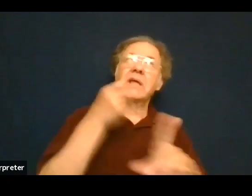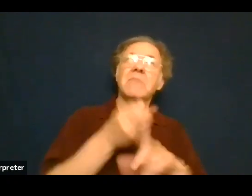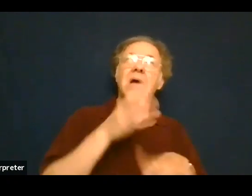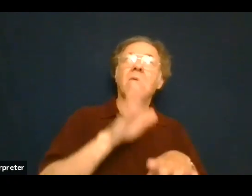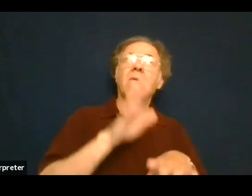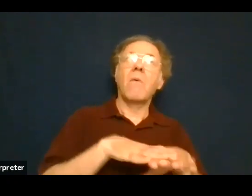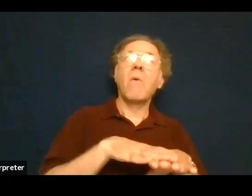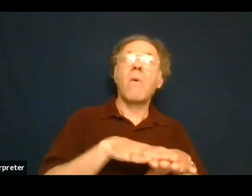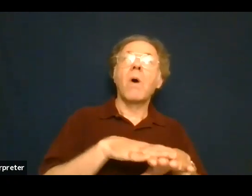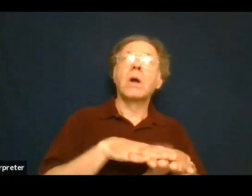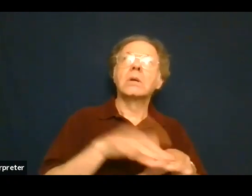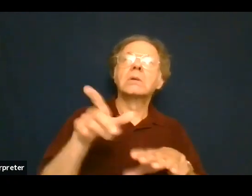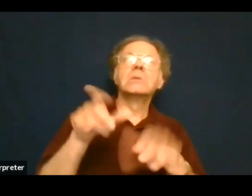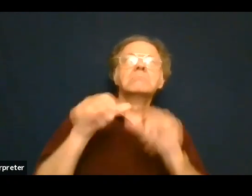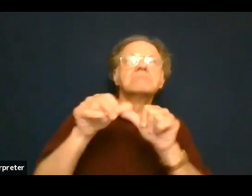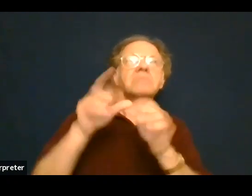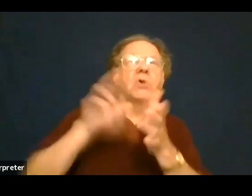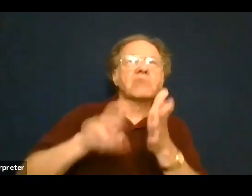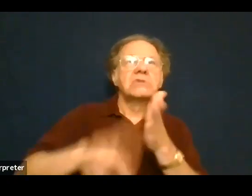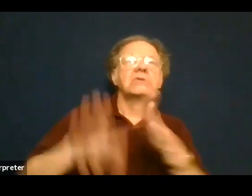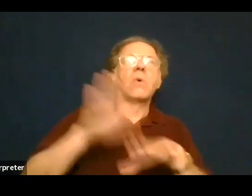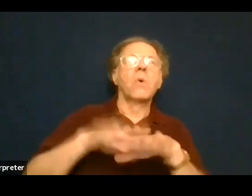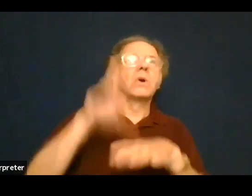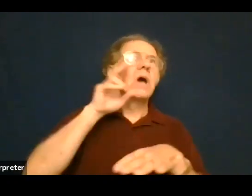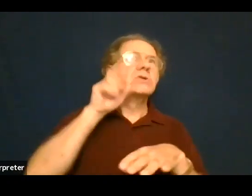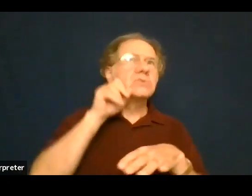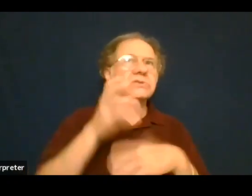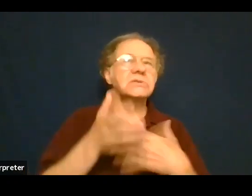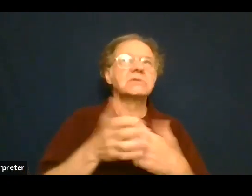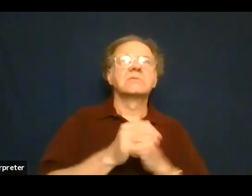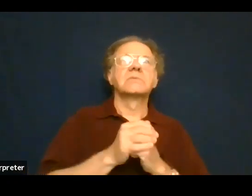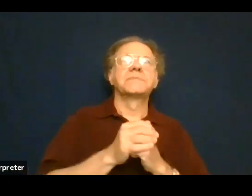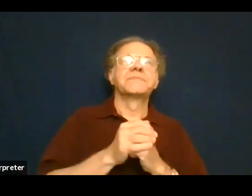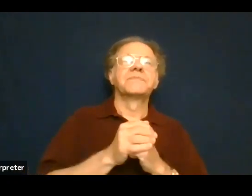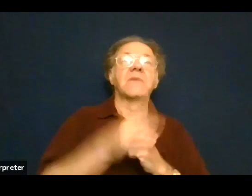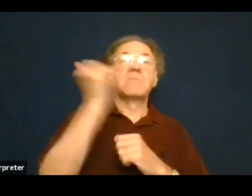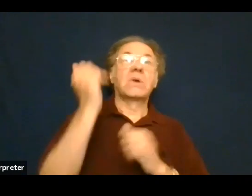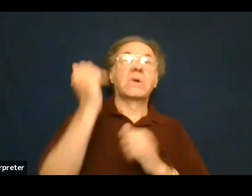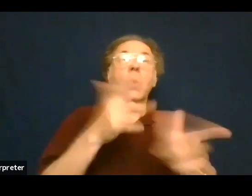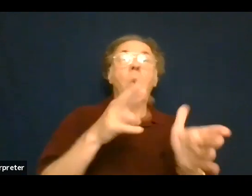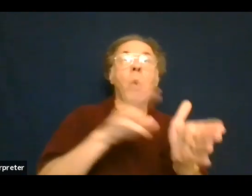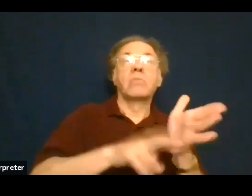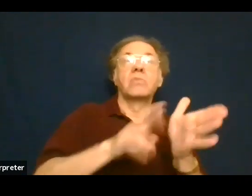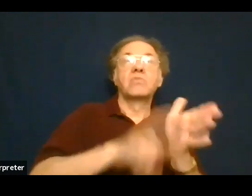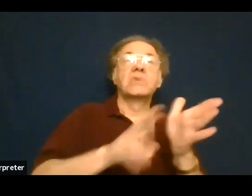in Usher syndrome because all the resources have now been diverted?